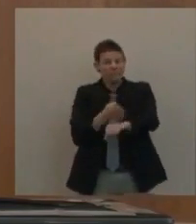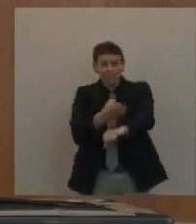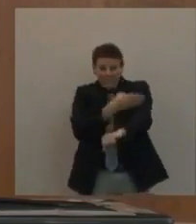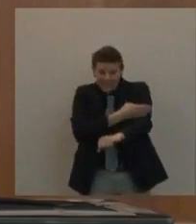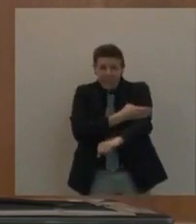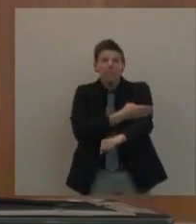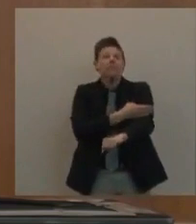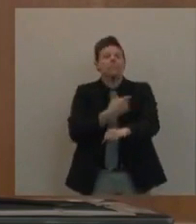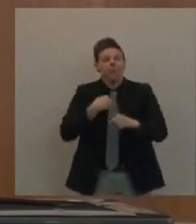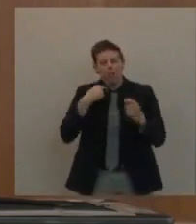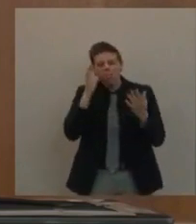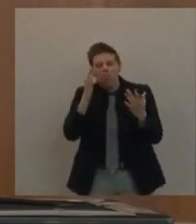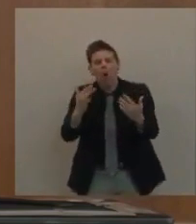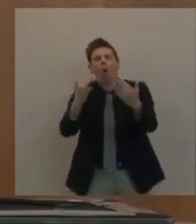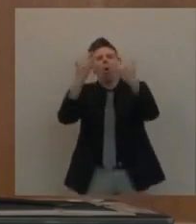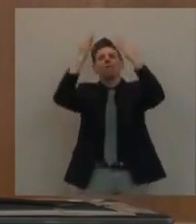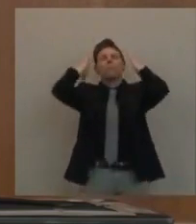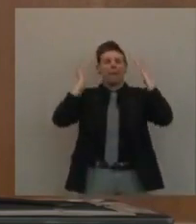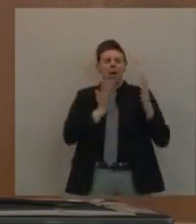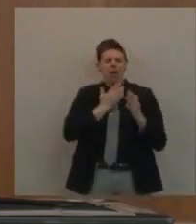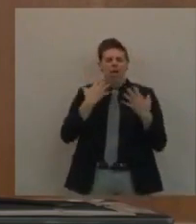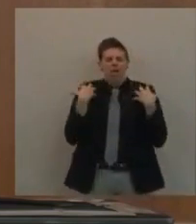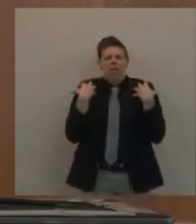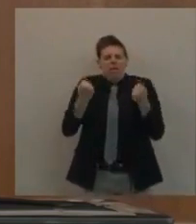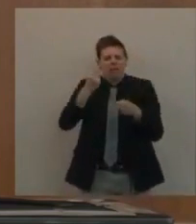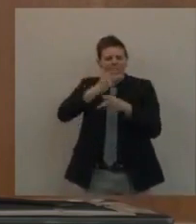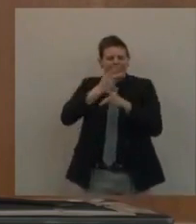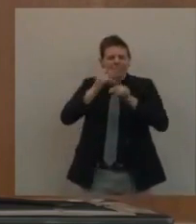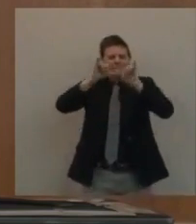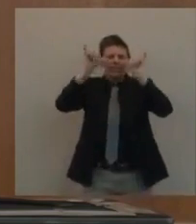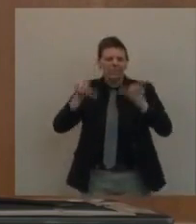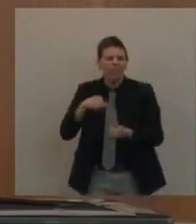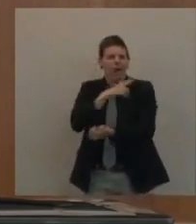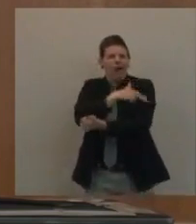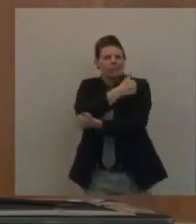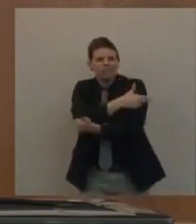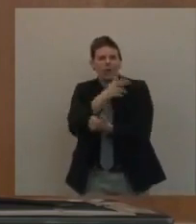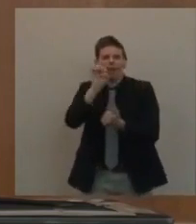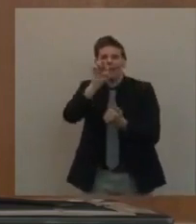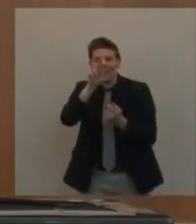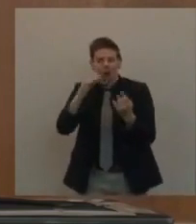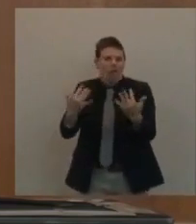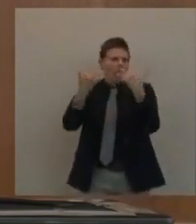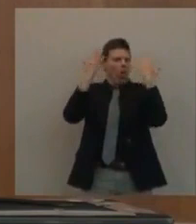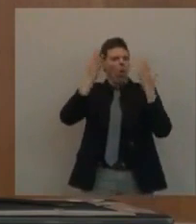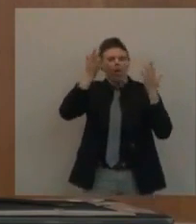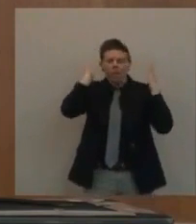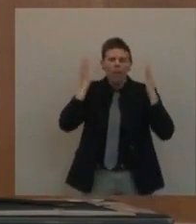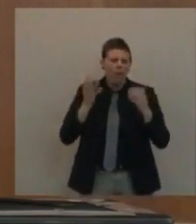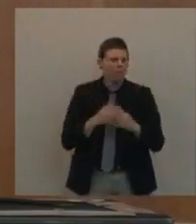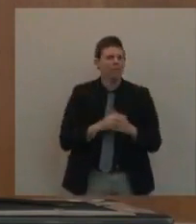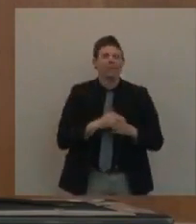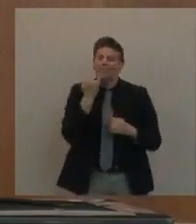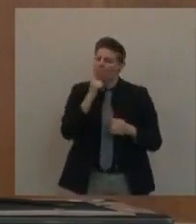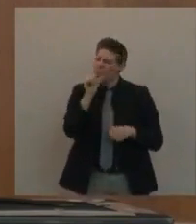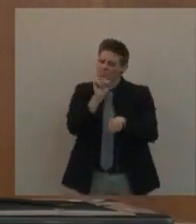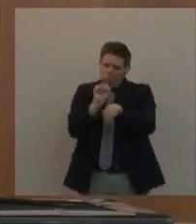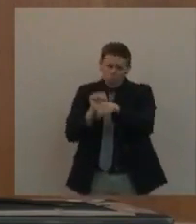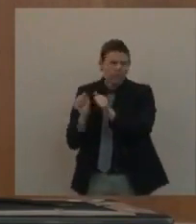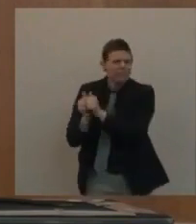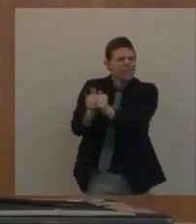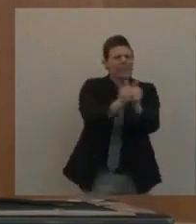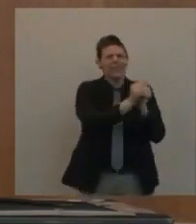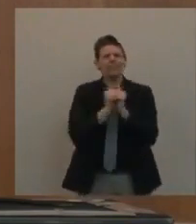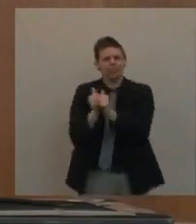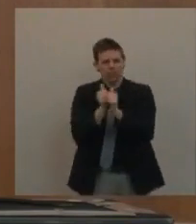I KNOW THAT YOU SAW THE SLIDES, THAT IF WE DON’T KEEP DOING BETTER, WE WILL OVERWHELM OUR HEALTH CARE SYSTEM.